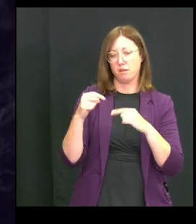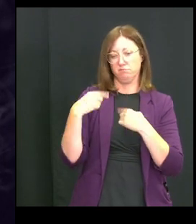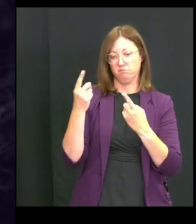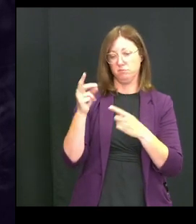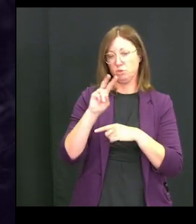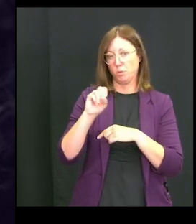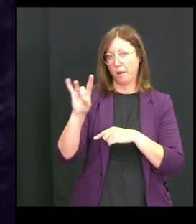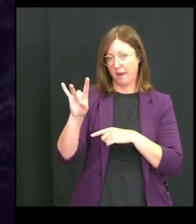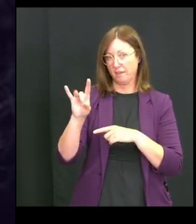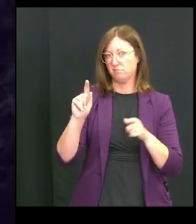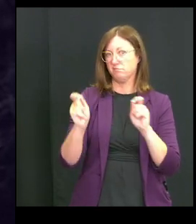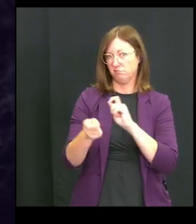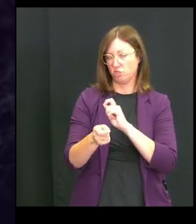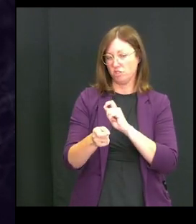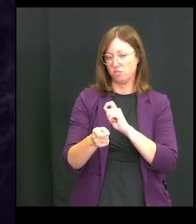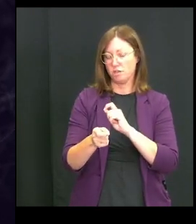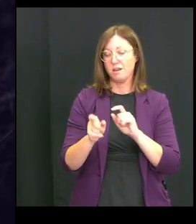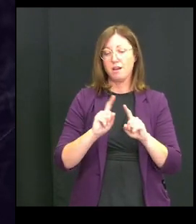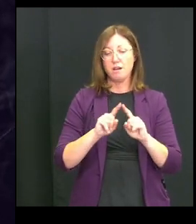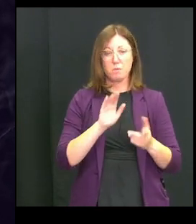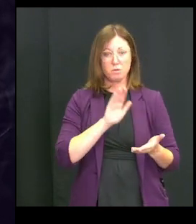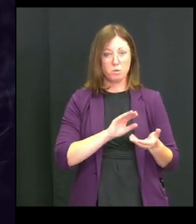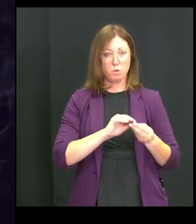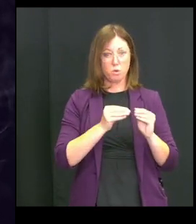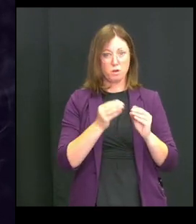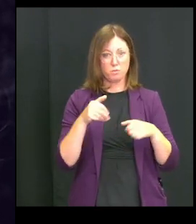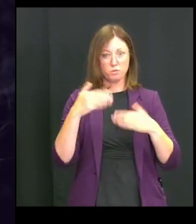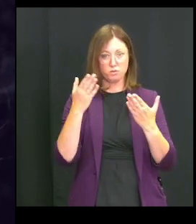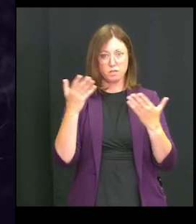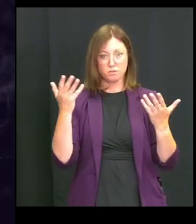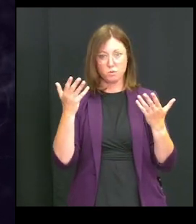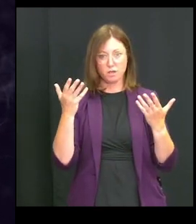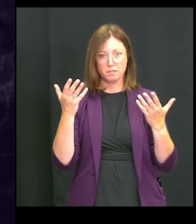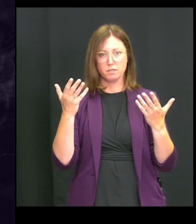But the low numbers also suggest a very unimodal distribution.